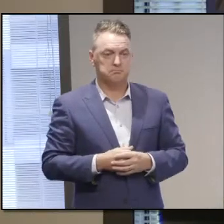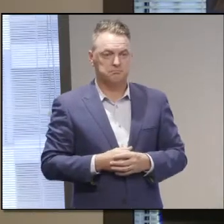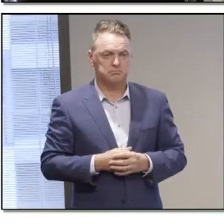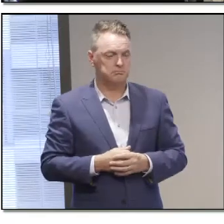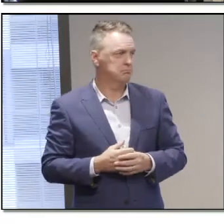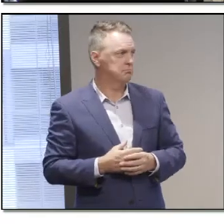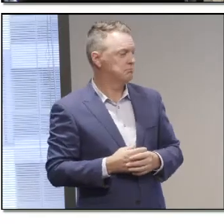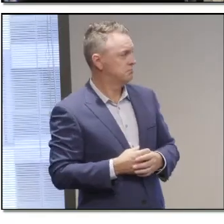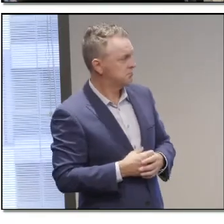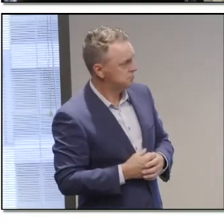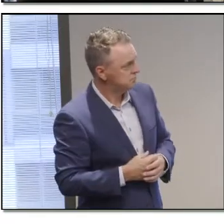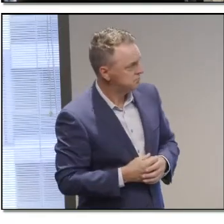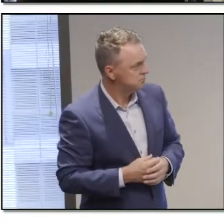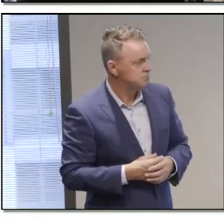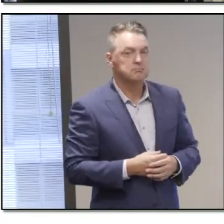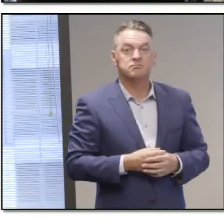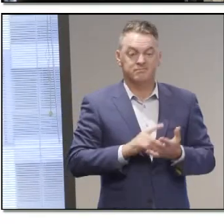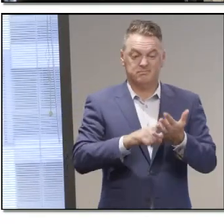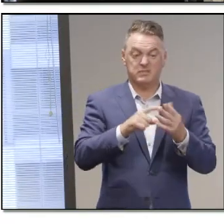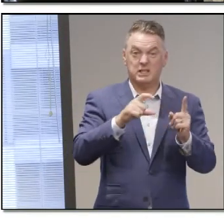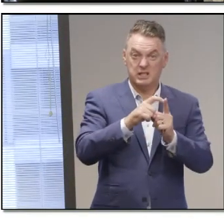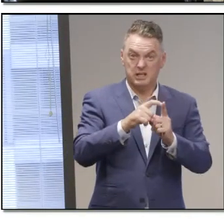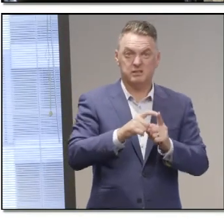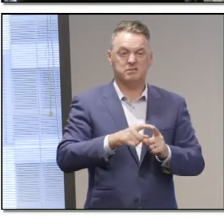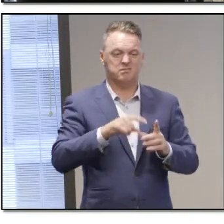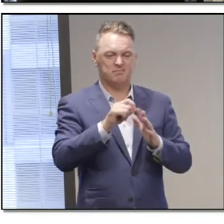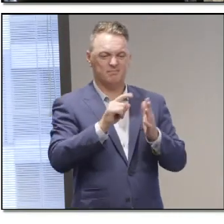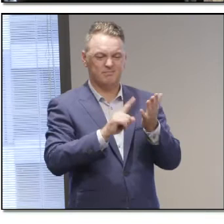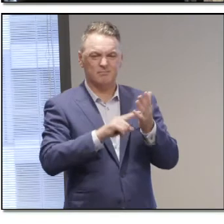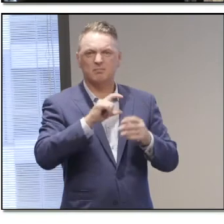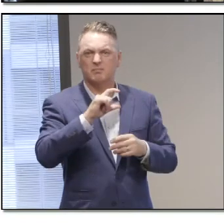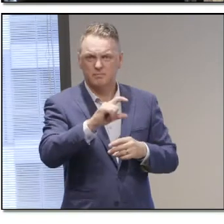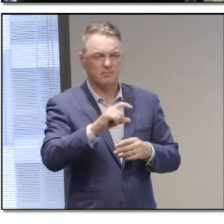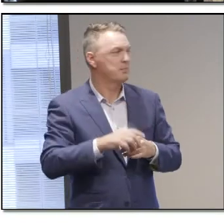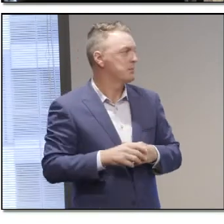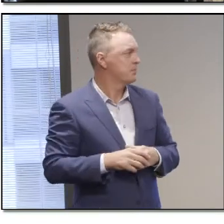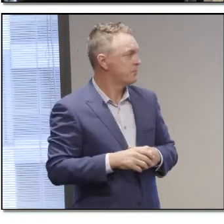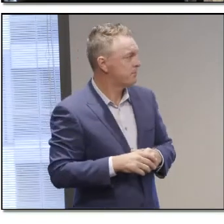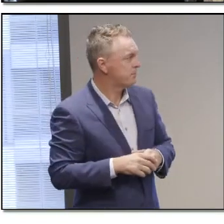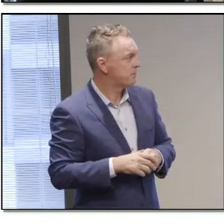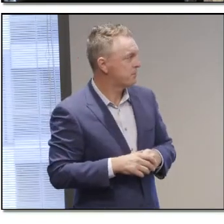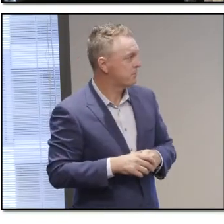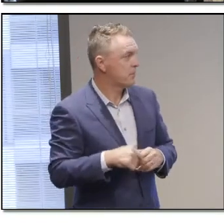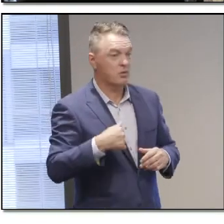These exposures, lead, polychlorinated biphenyls, which we never use, we never manufactured in this